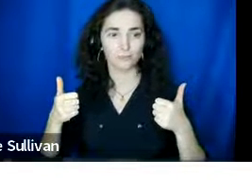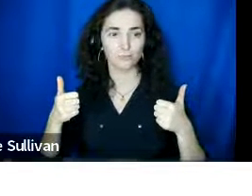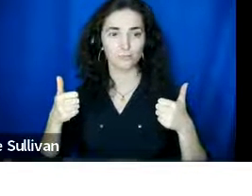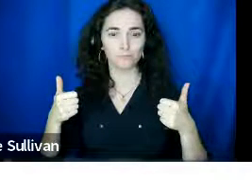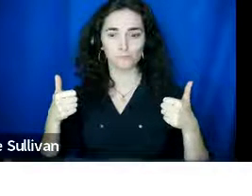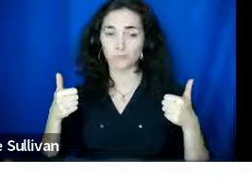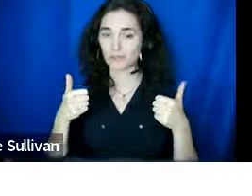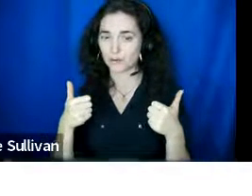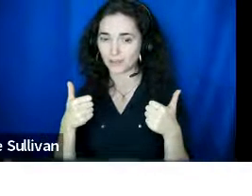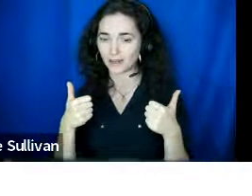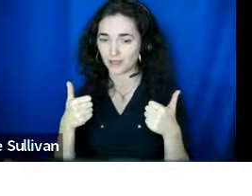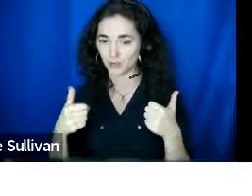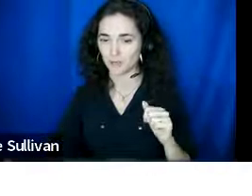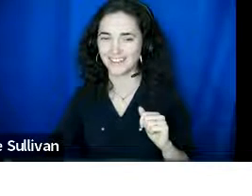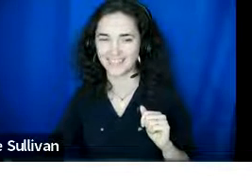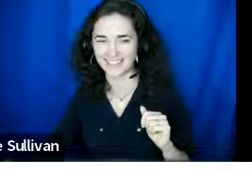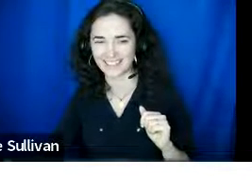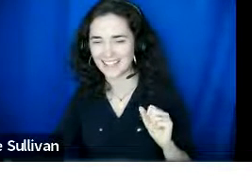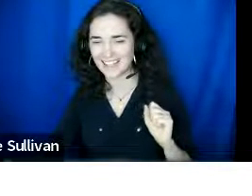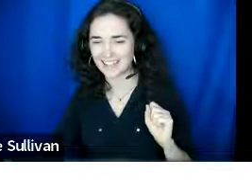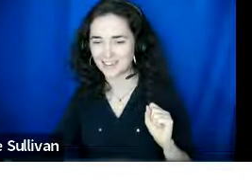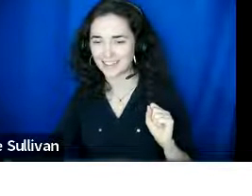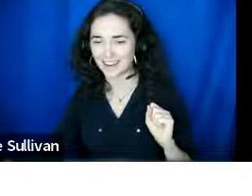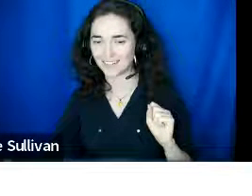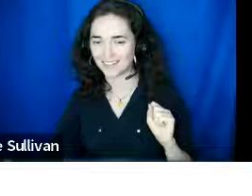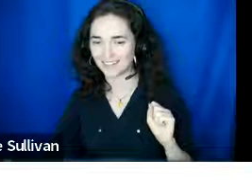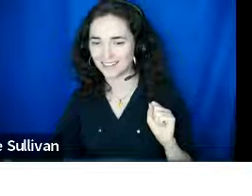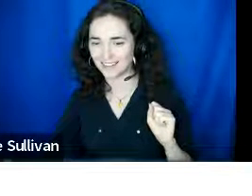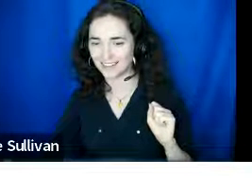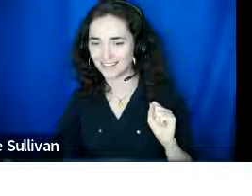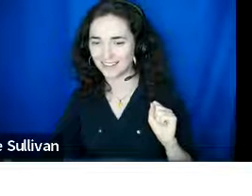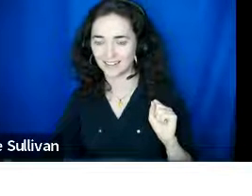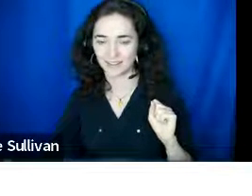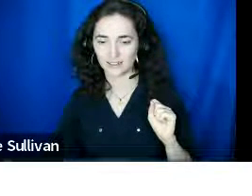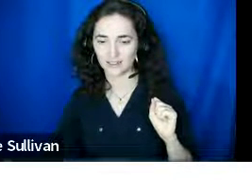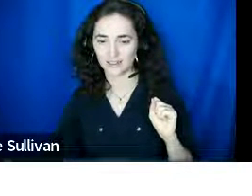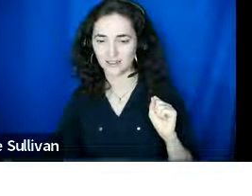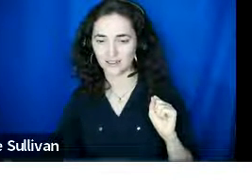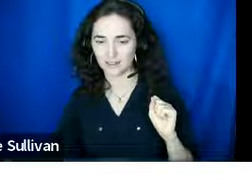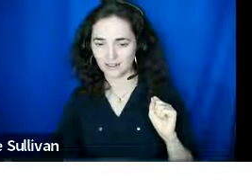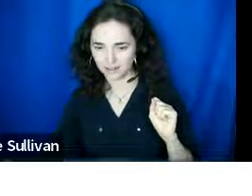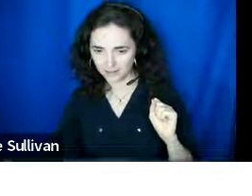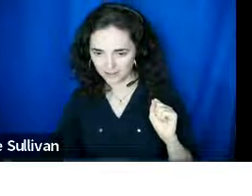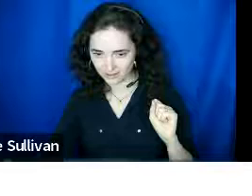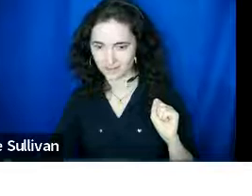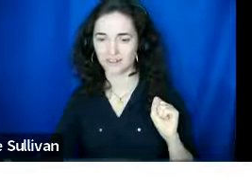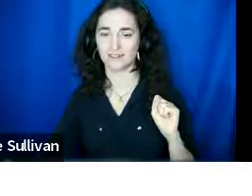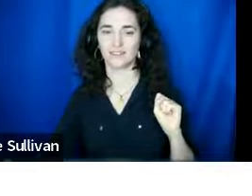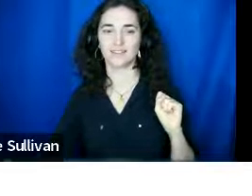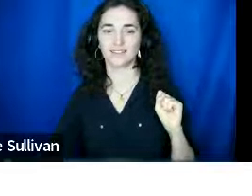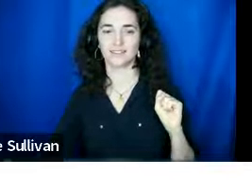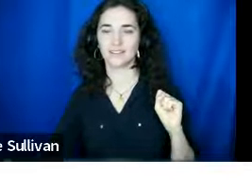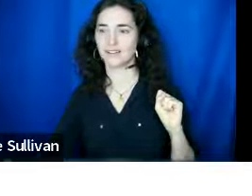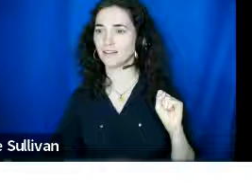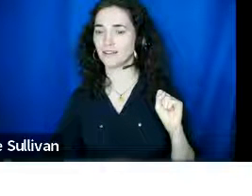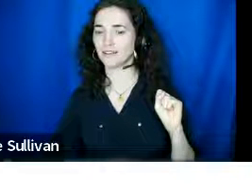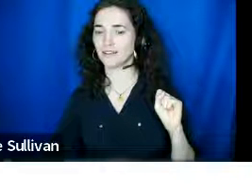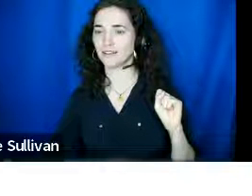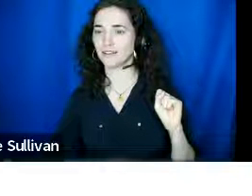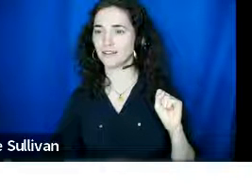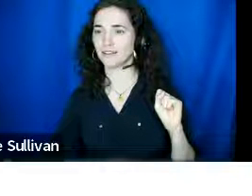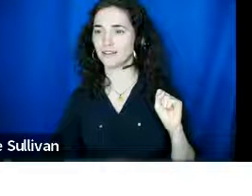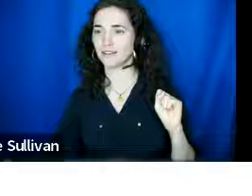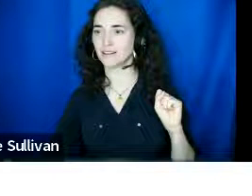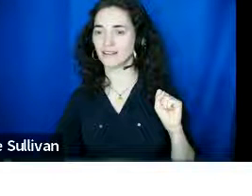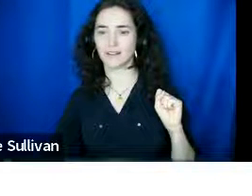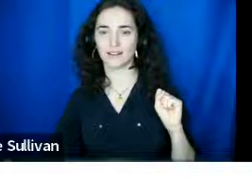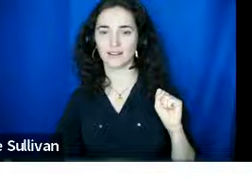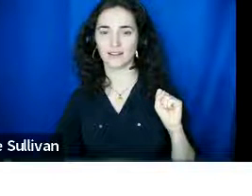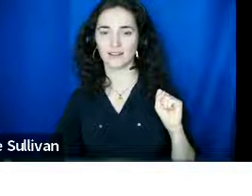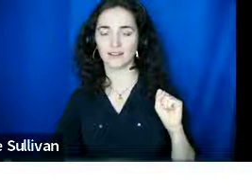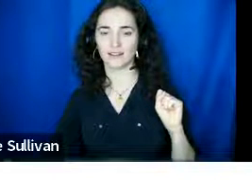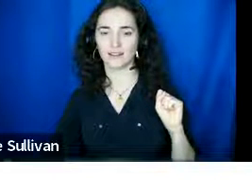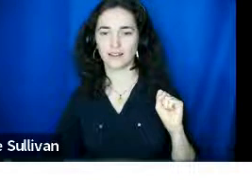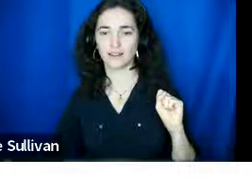I'll presume I'm getting thumbs up... going now.